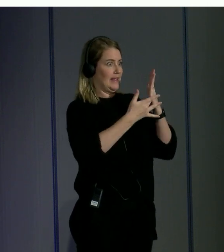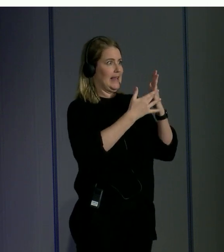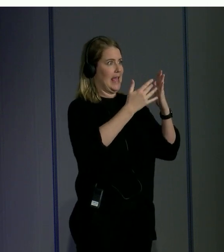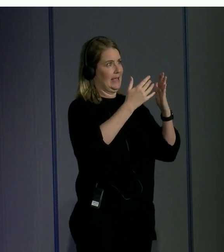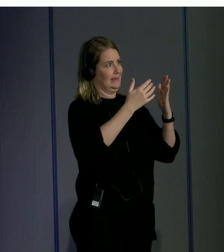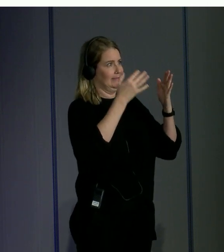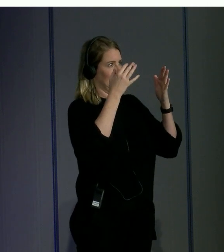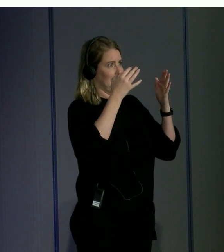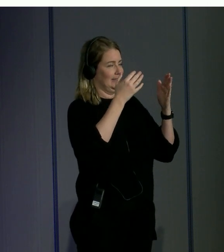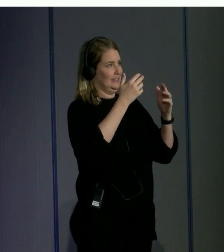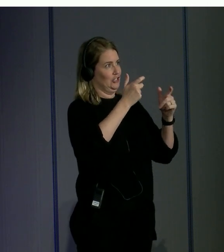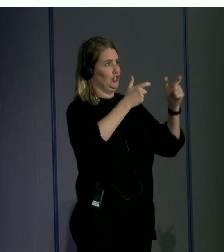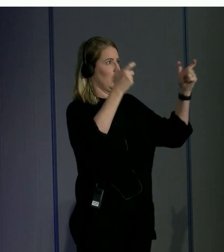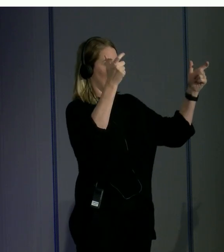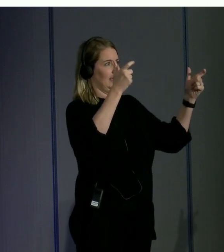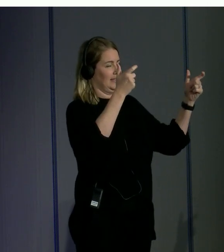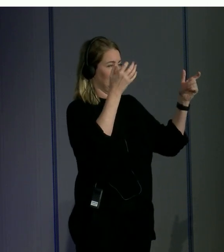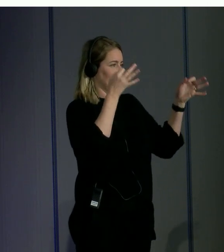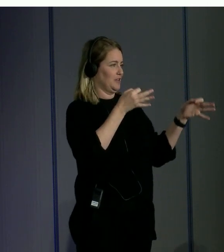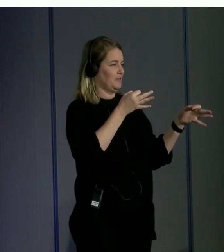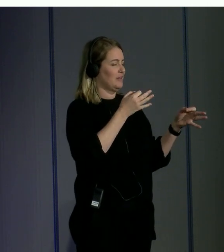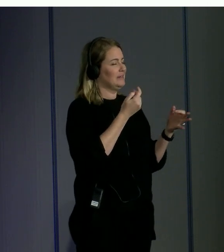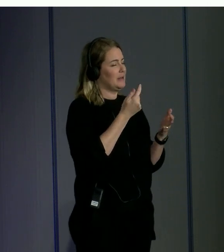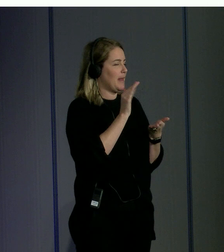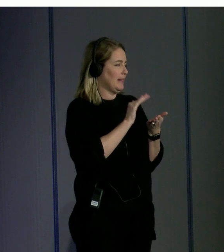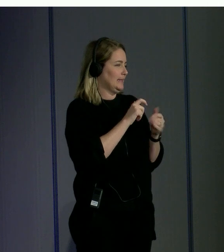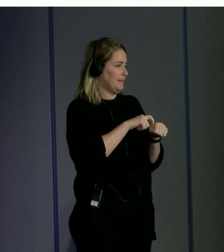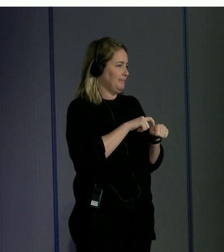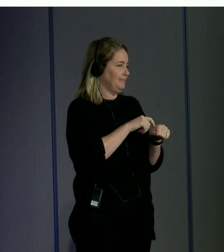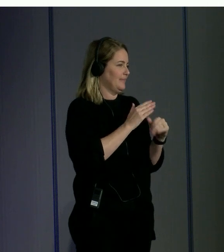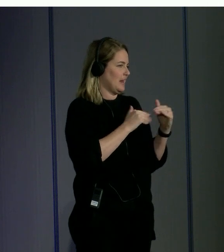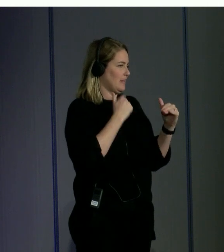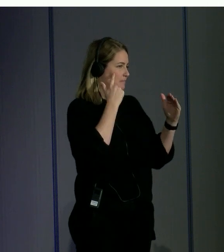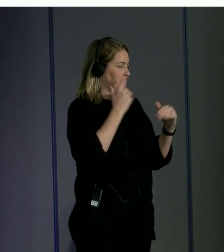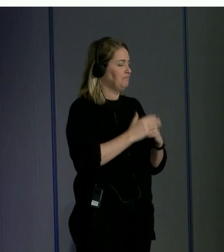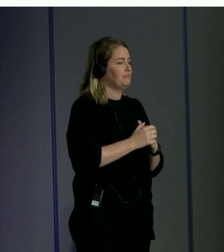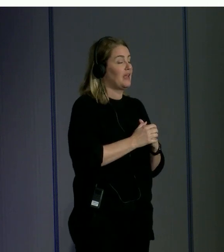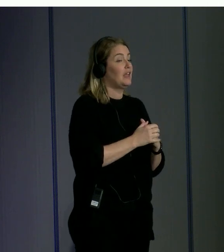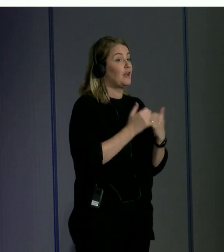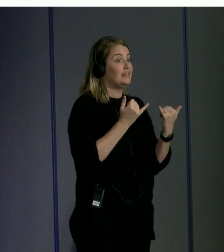And so let's talk conceptual integrity.